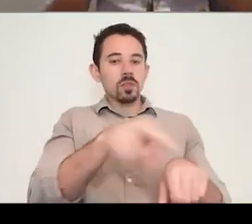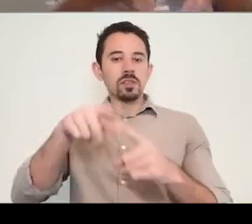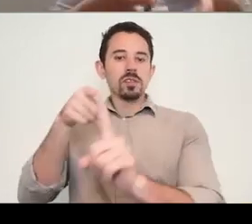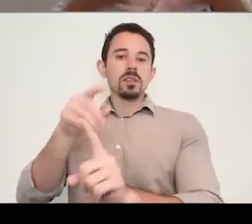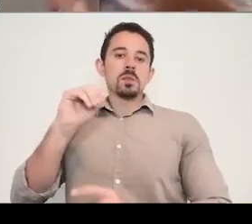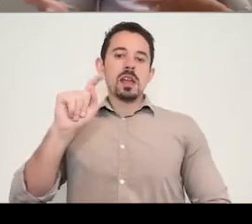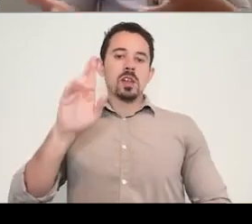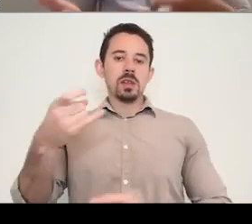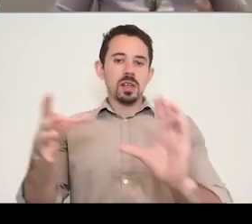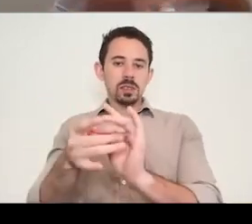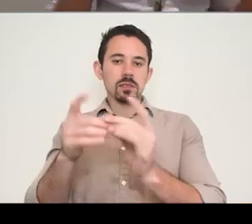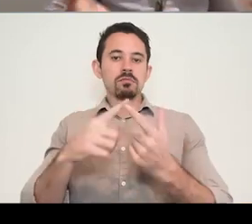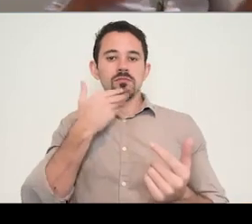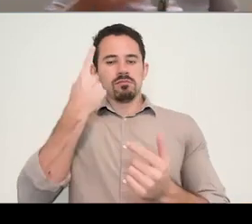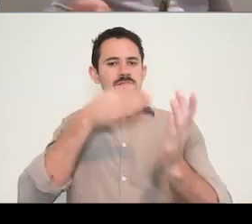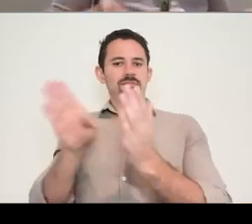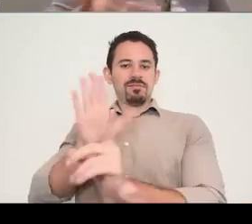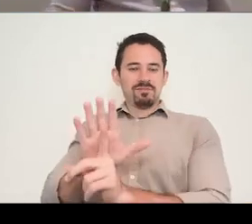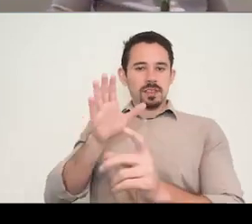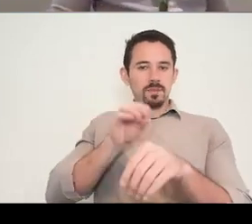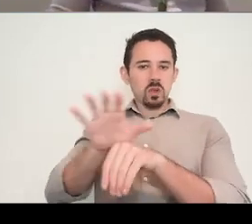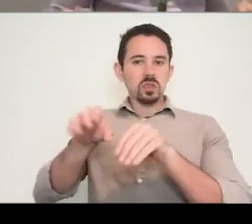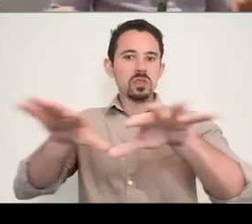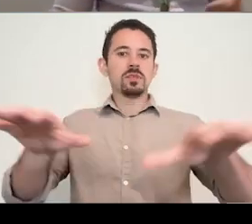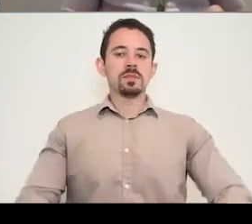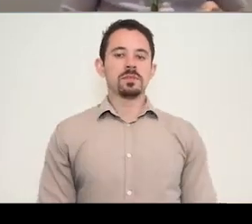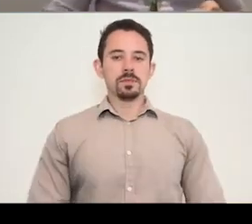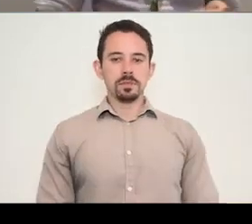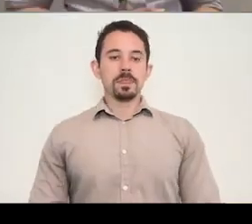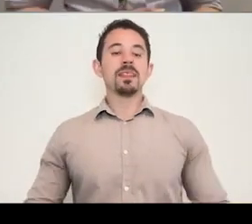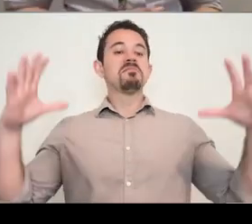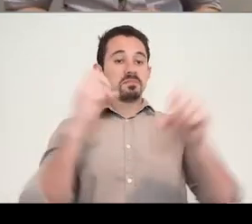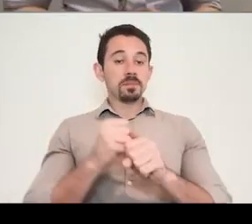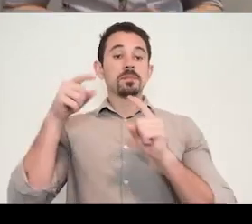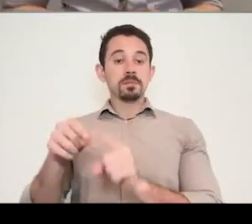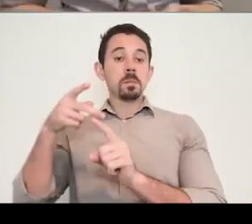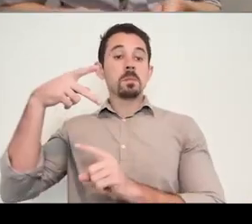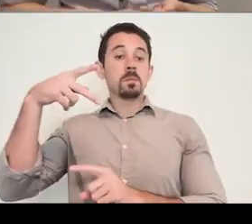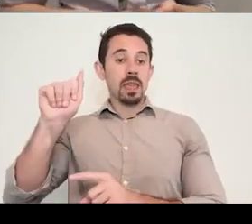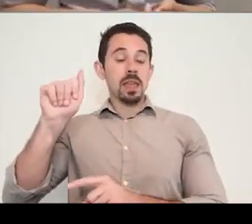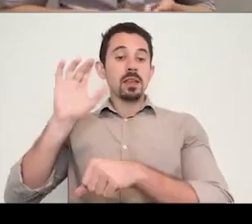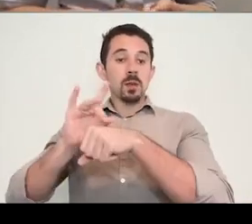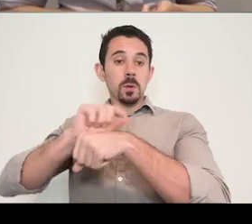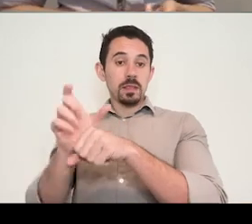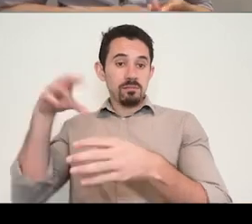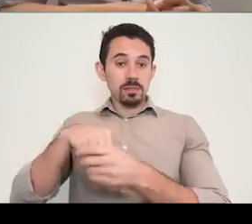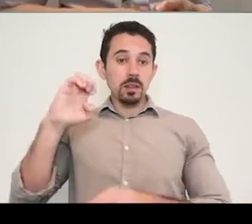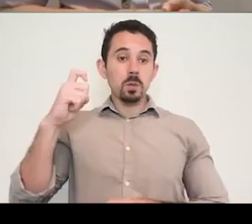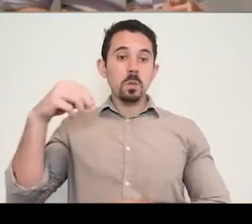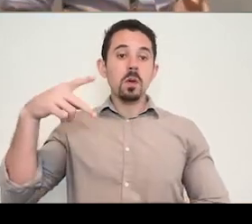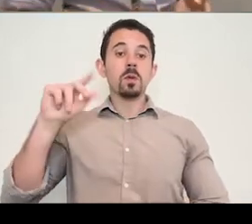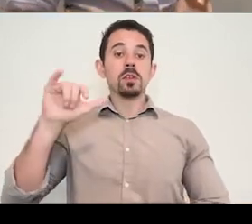"Matrix Associated", to better reflect their influence. In summary, Pseudomonas aeruginosa